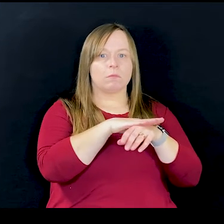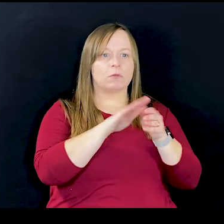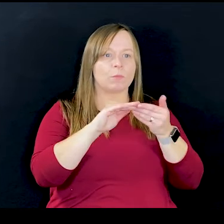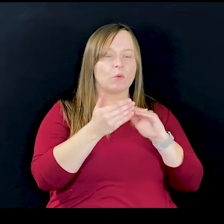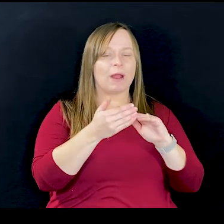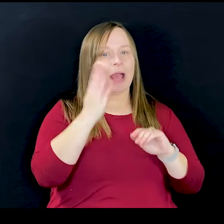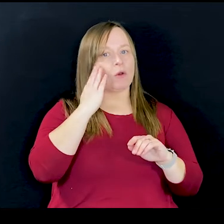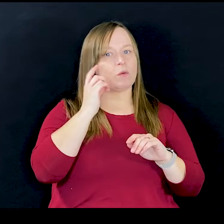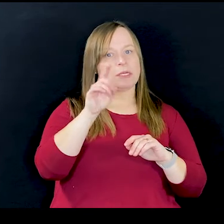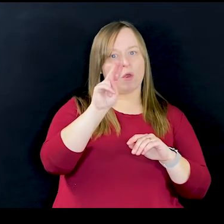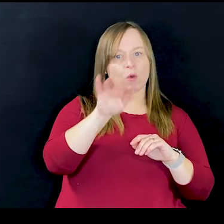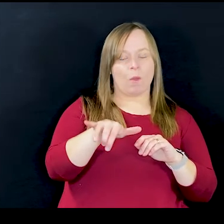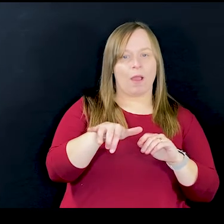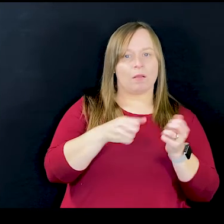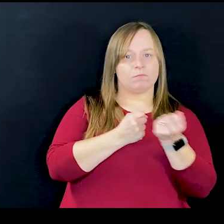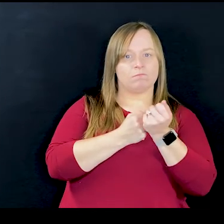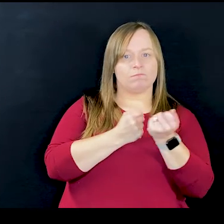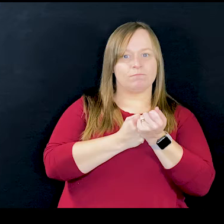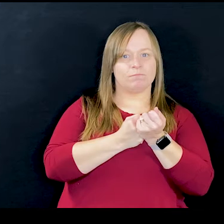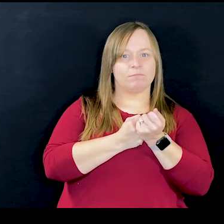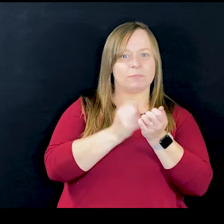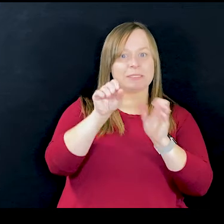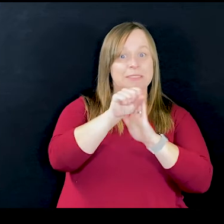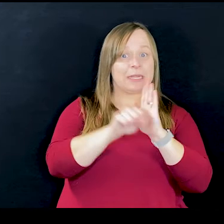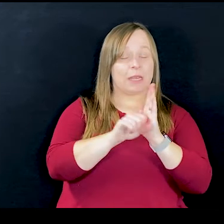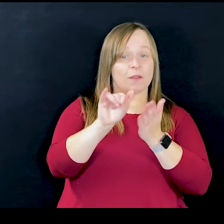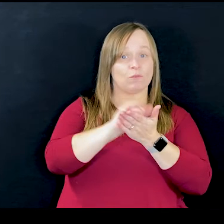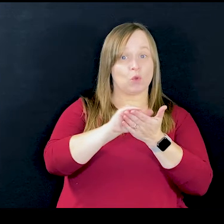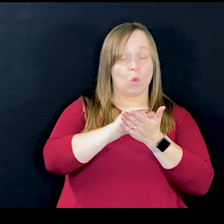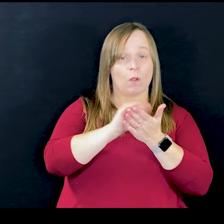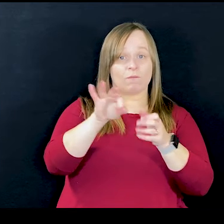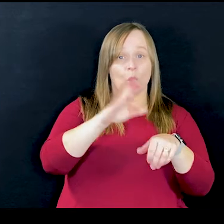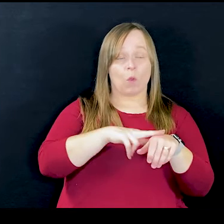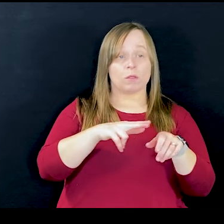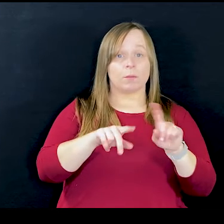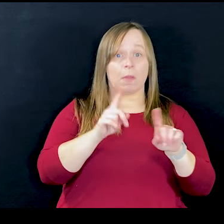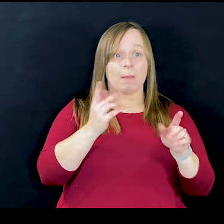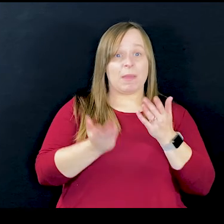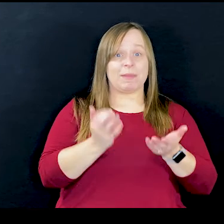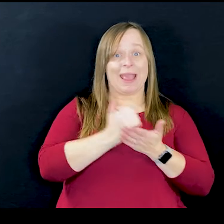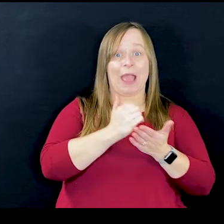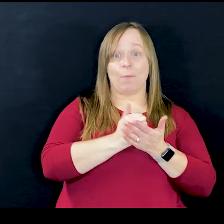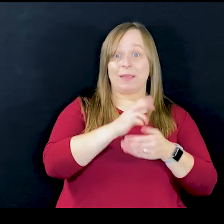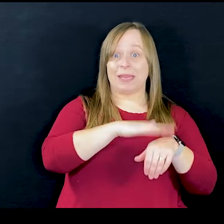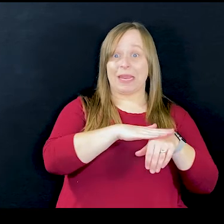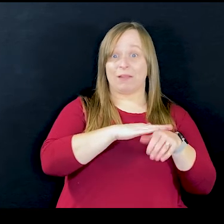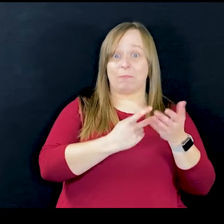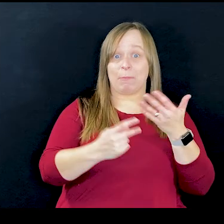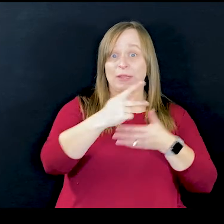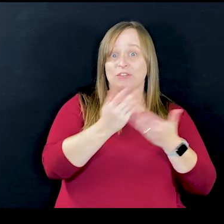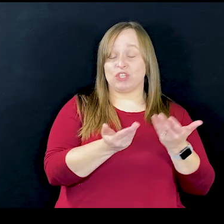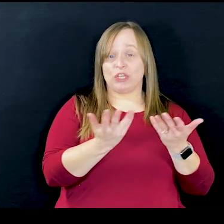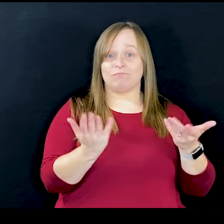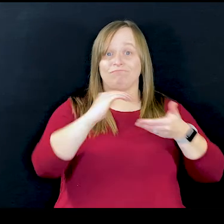And I know DRNY's goal is to serve the state of New York, but maybe that could help me serve the native population here.